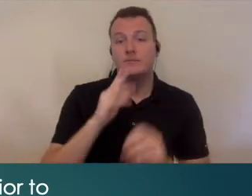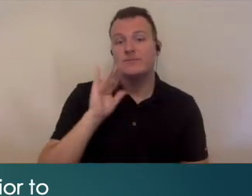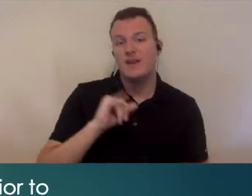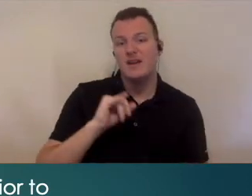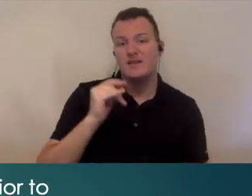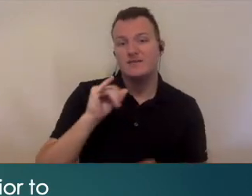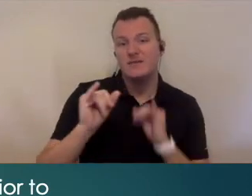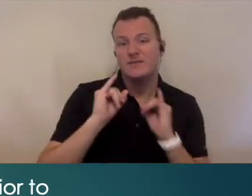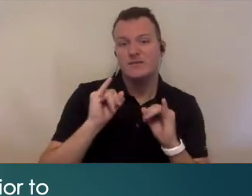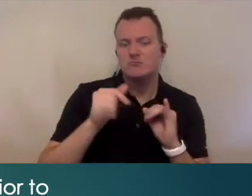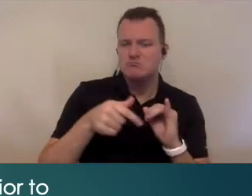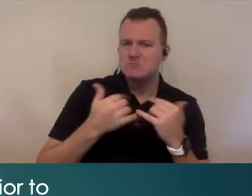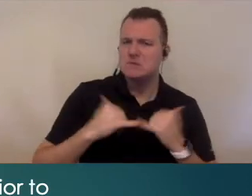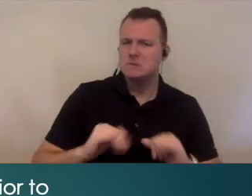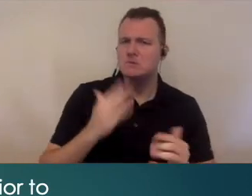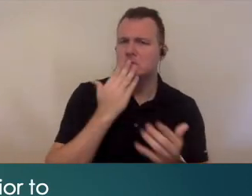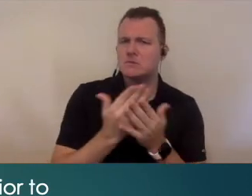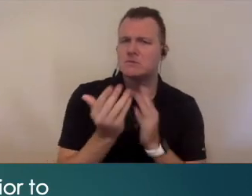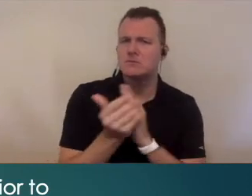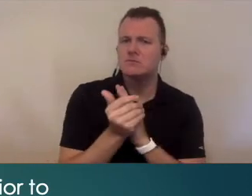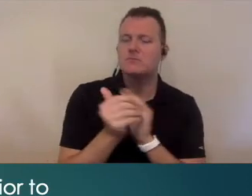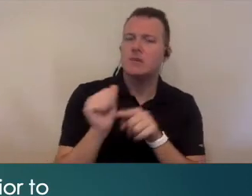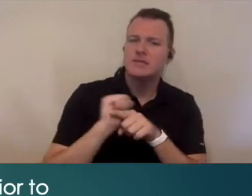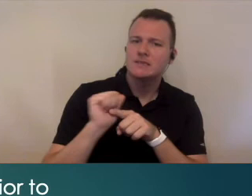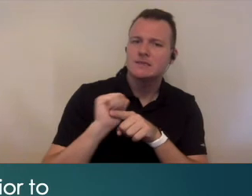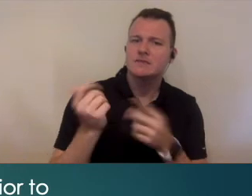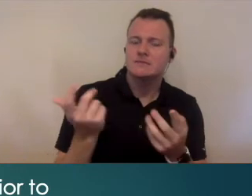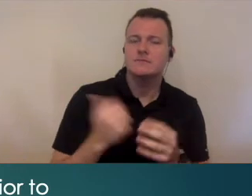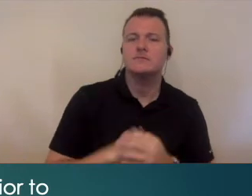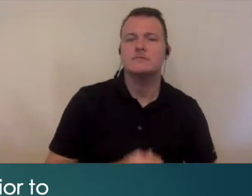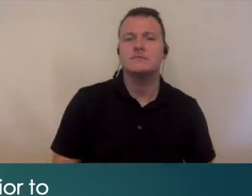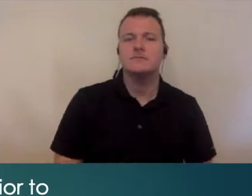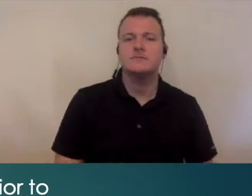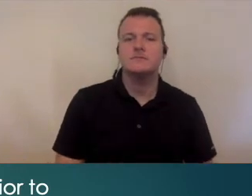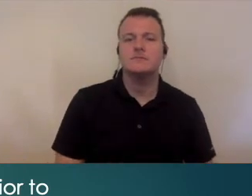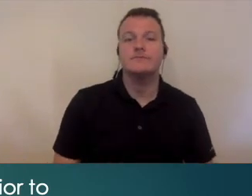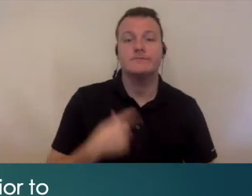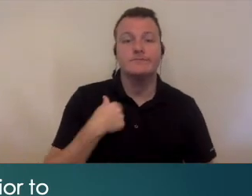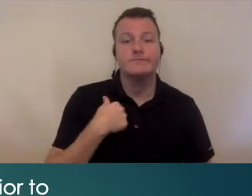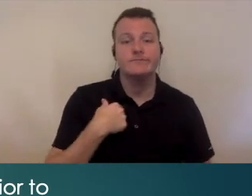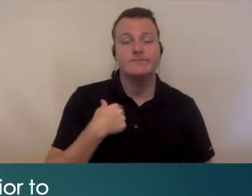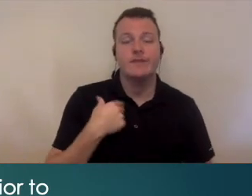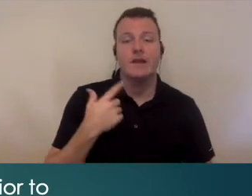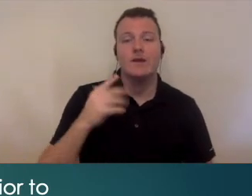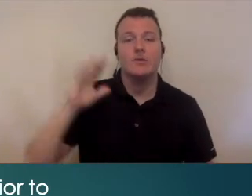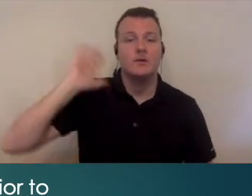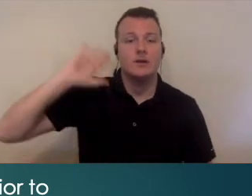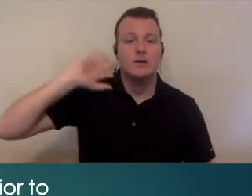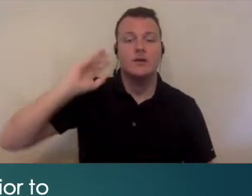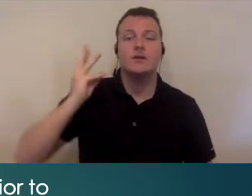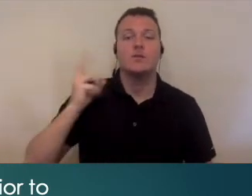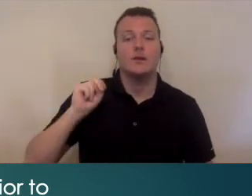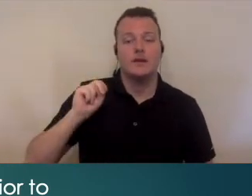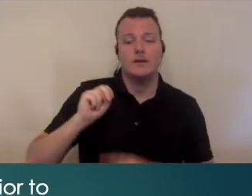interviews are good practice. I once, early on when I hadn't interviewed very many